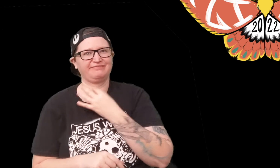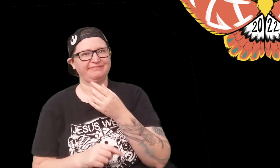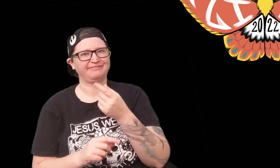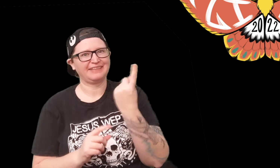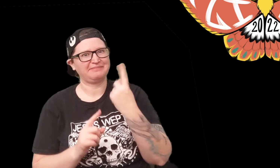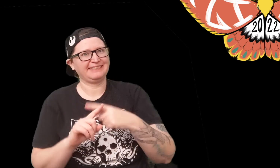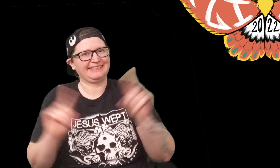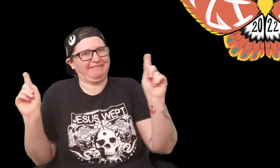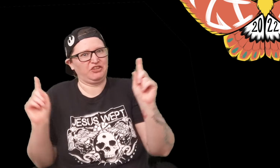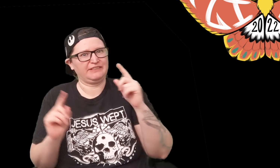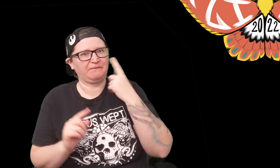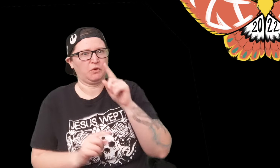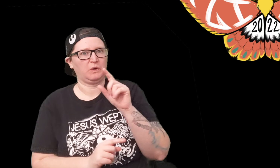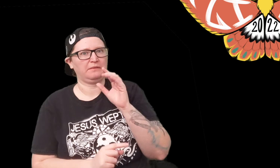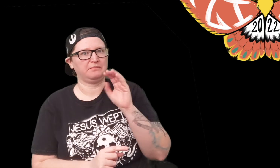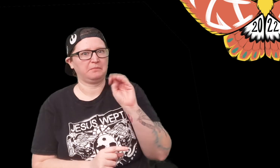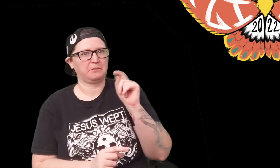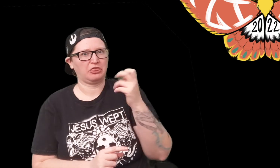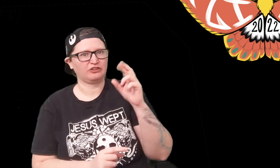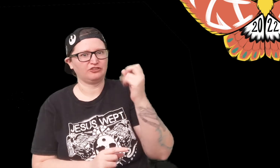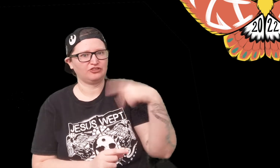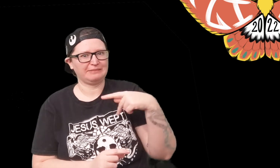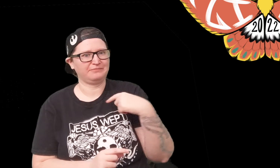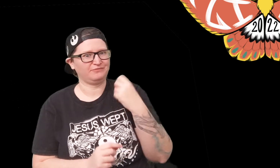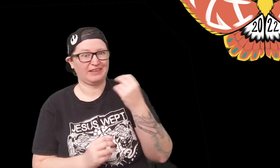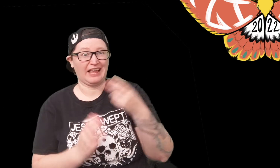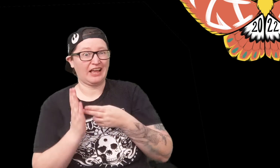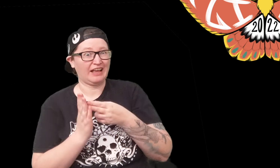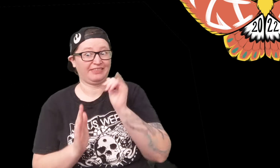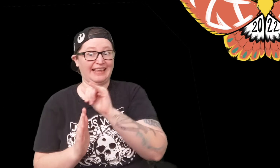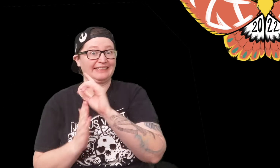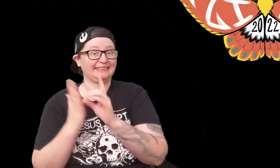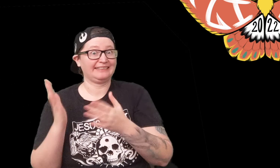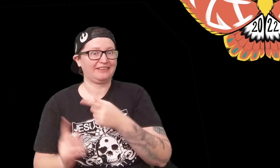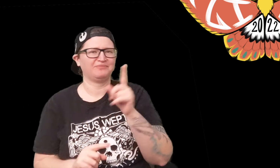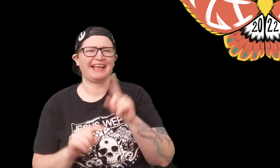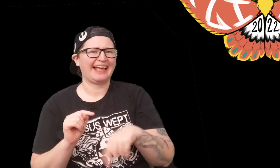was really nice and I'm very curious to see something so different for Mothership honestly